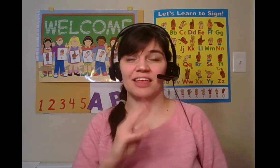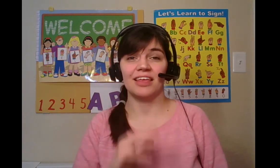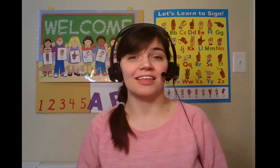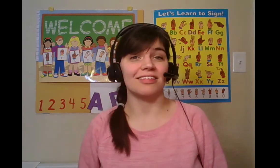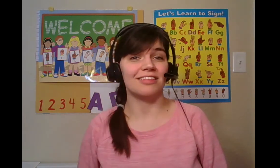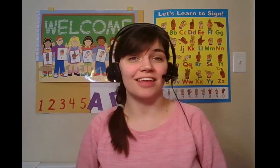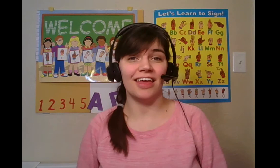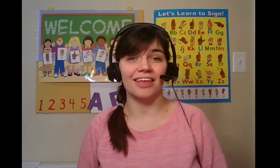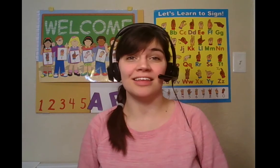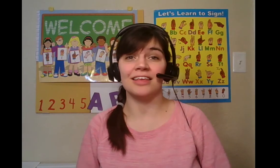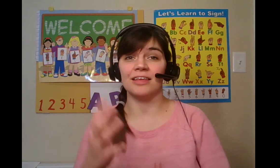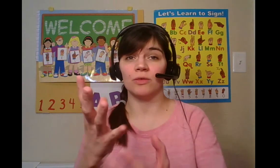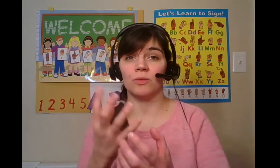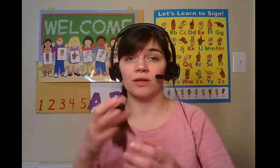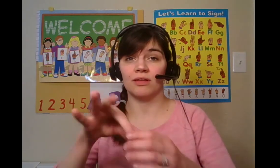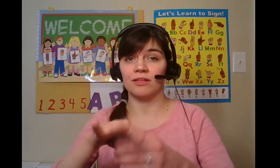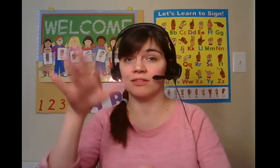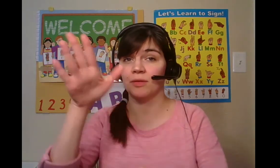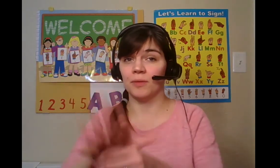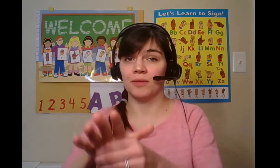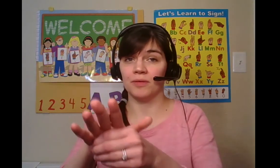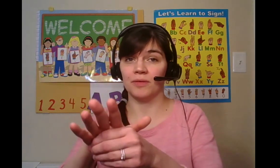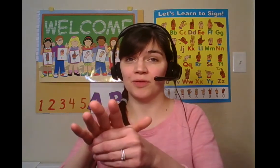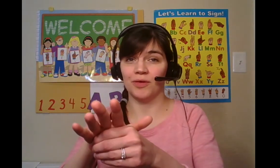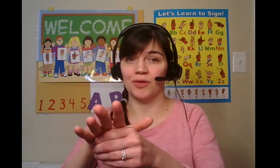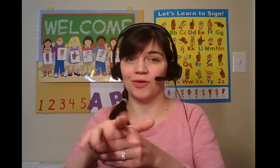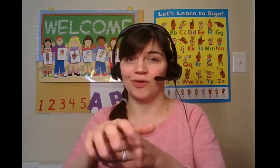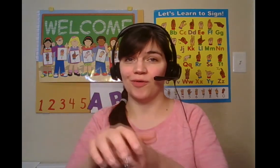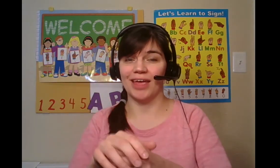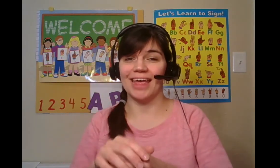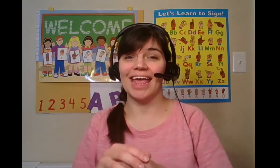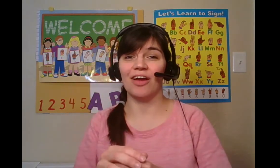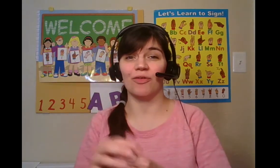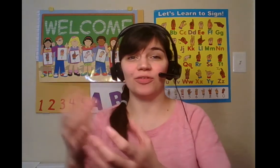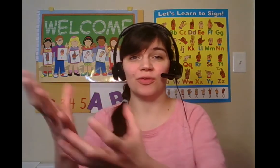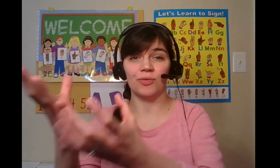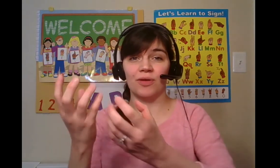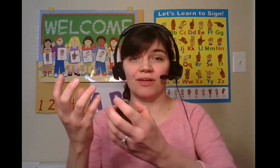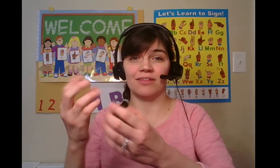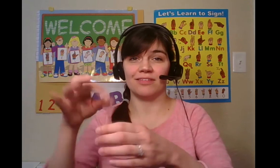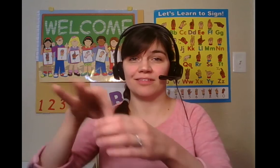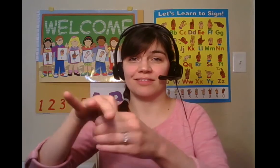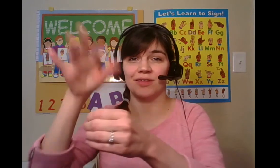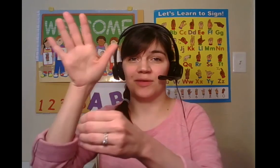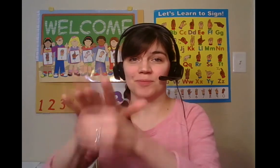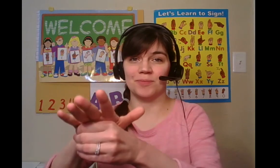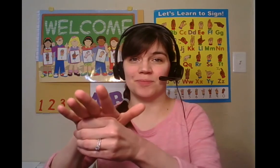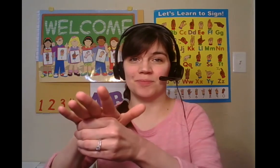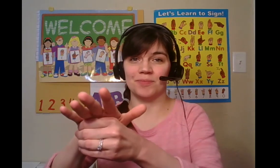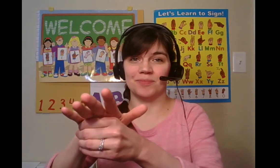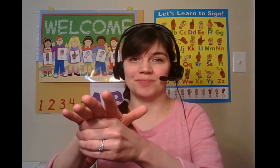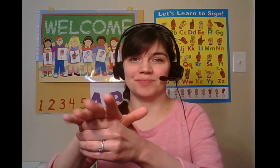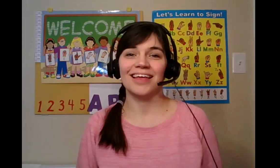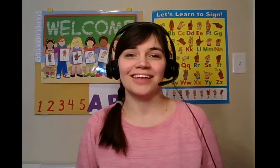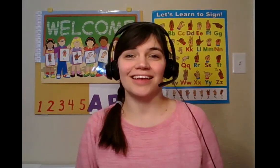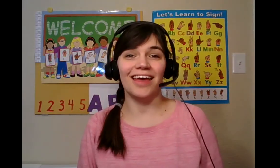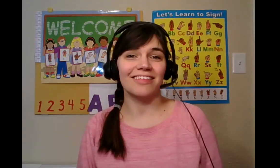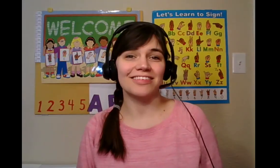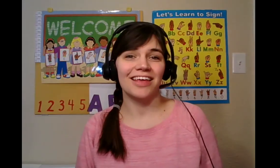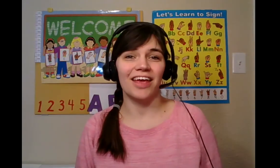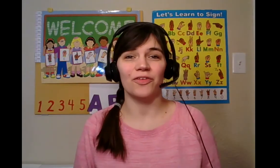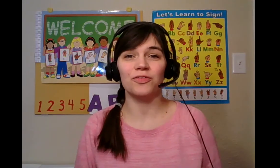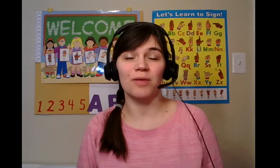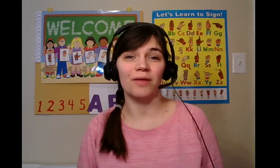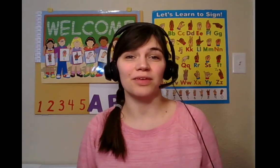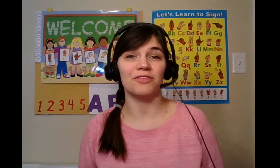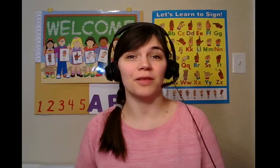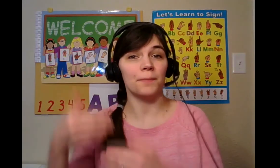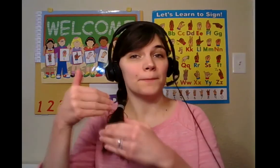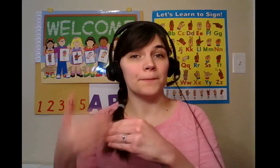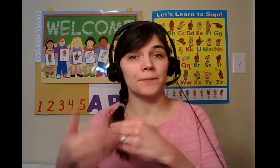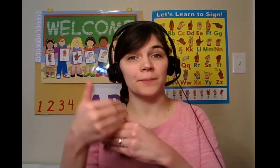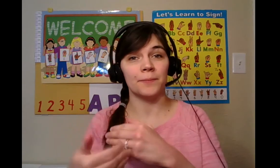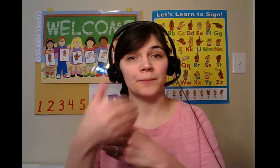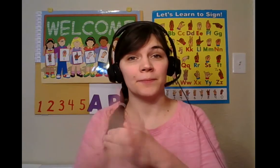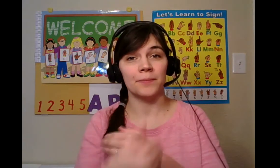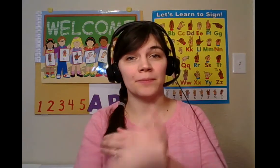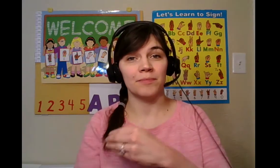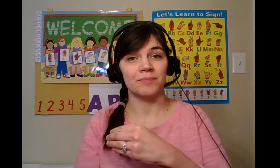instead he... Okay? Harold... Next, Harold's mom gives him...